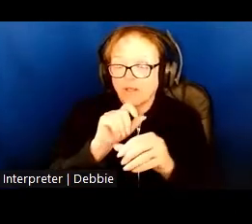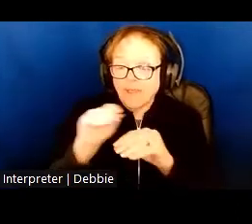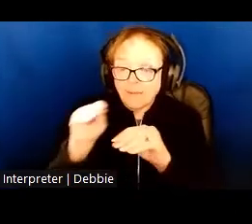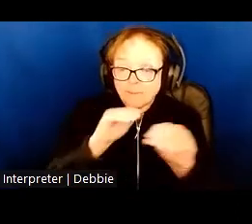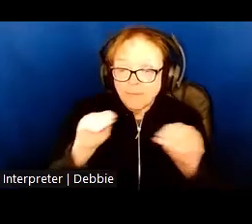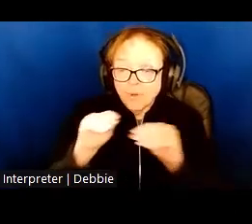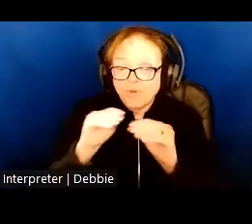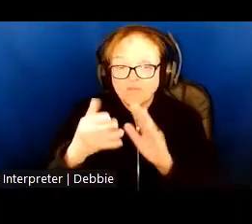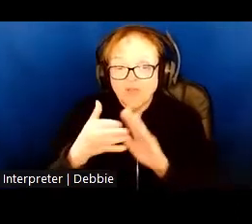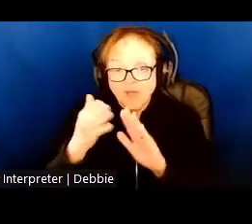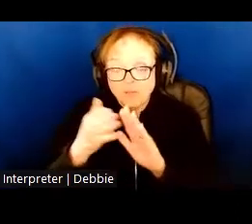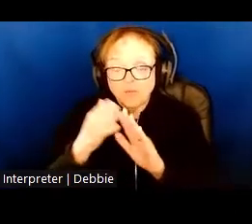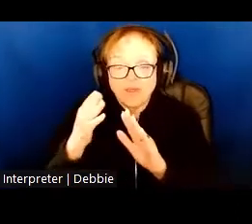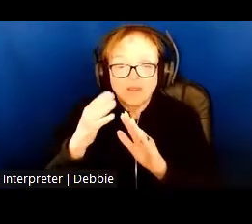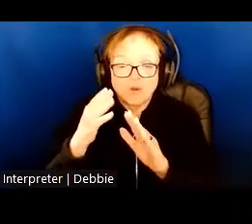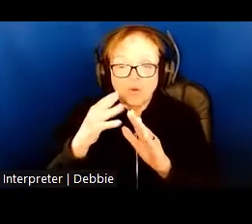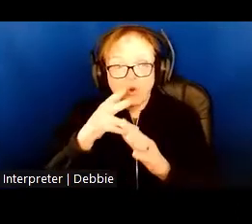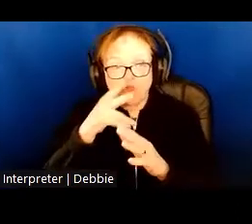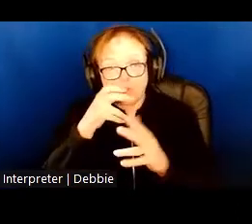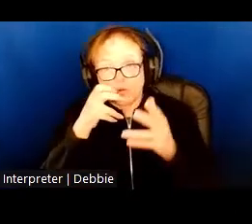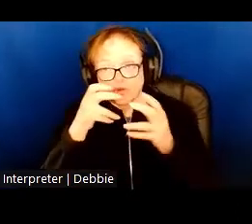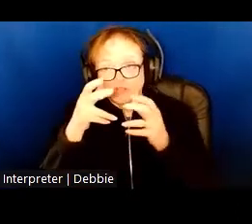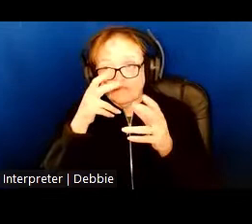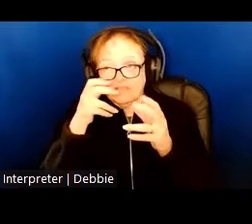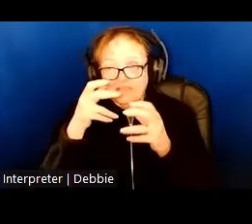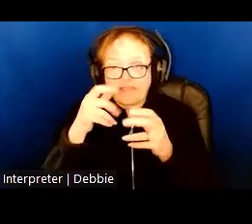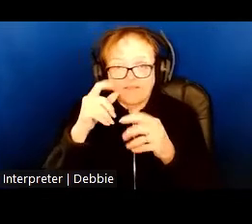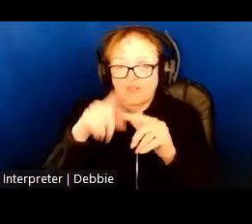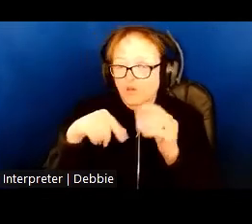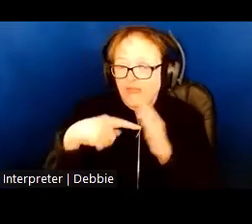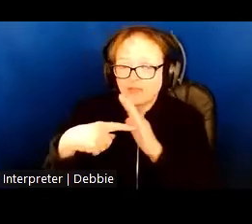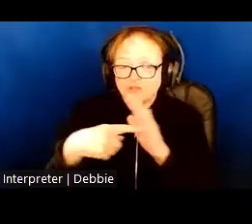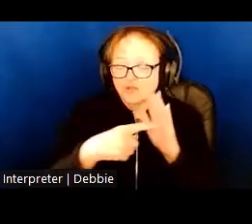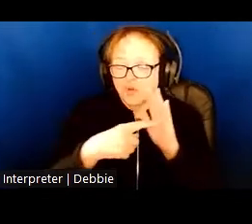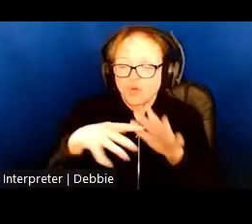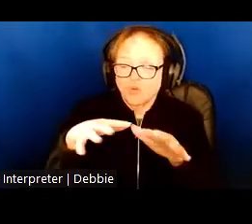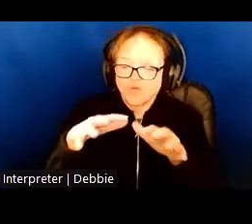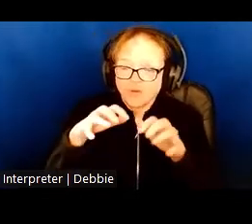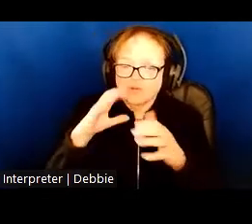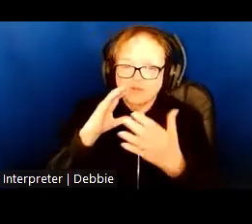is received by the viewer in a way that cannot be shown through images alone.